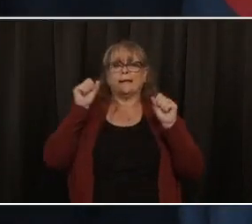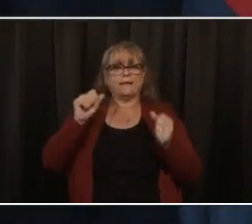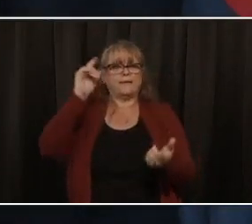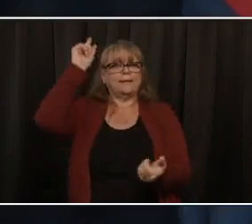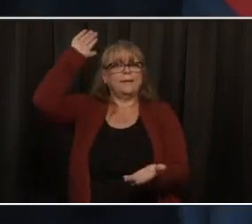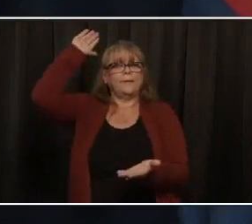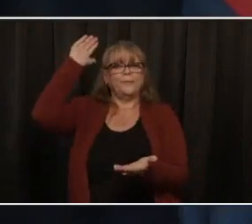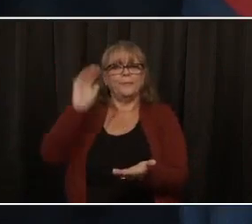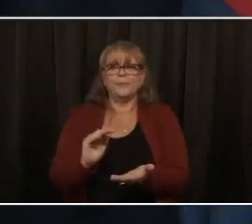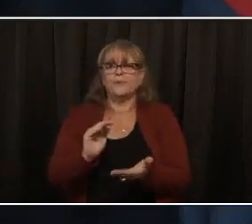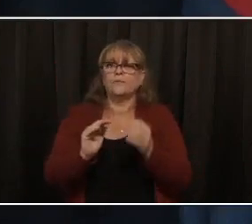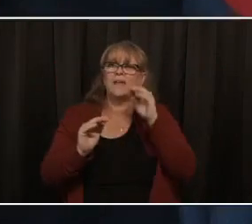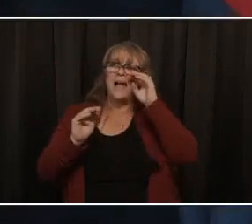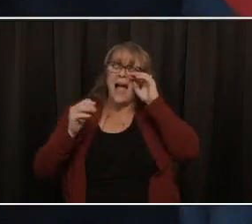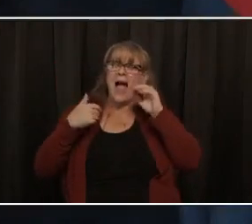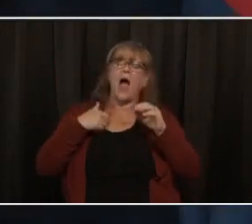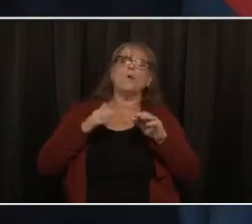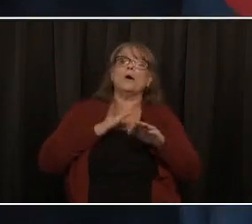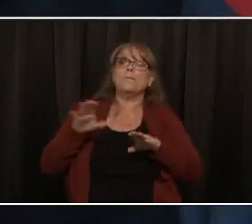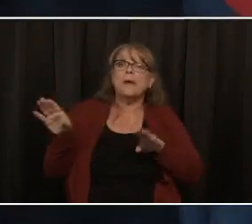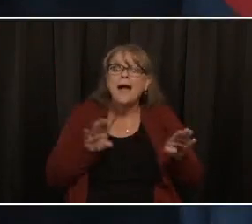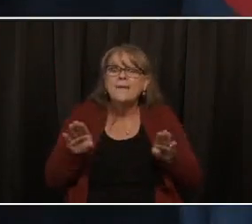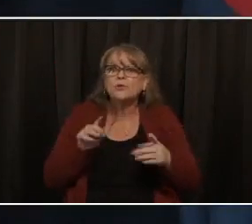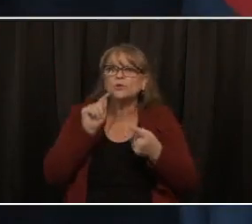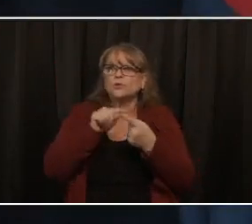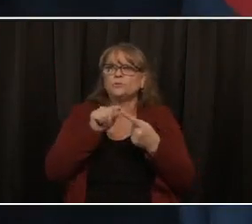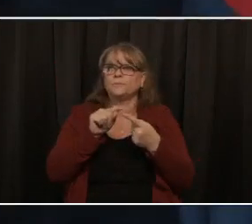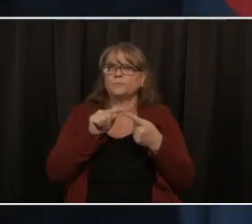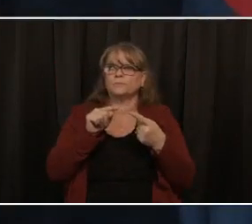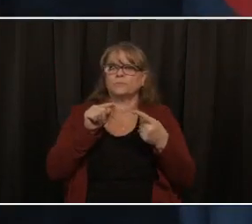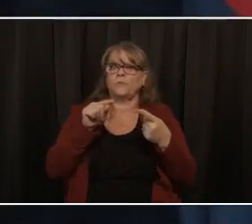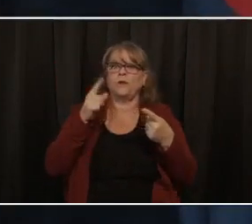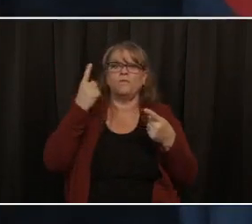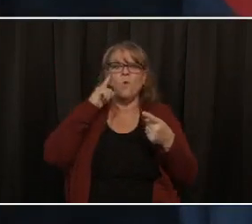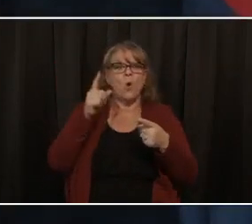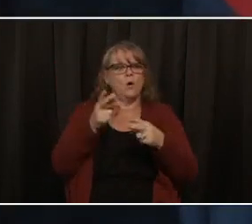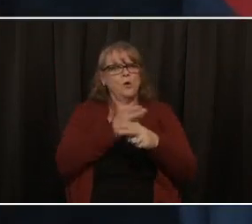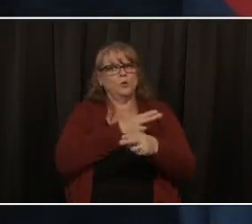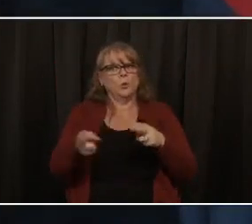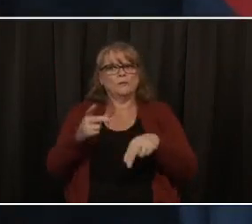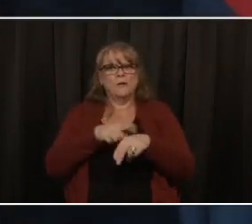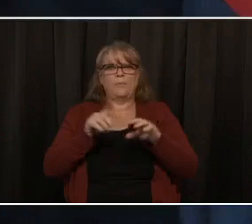and 7080 plus percent of the population has been vaccinated. thank you Dr. Rowley here we know